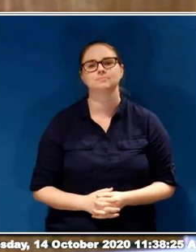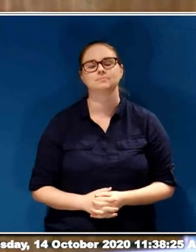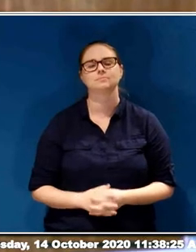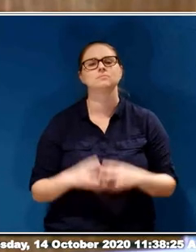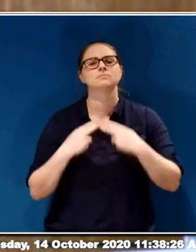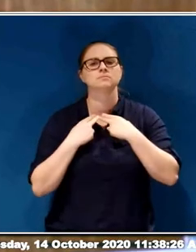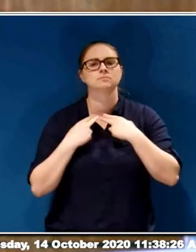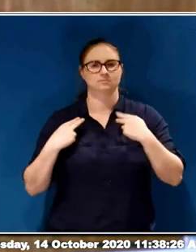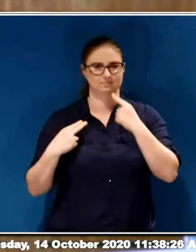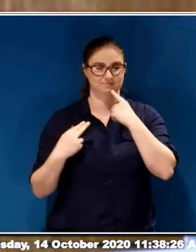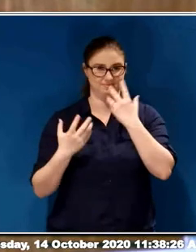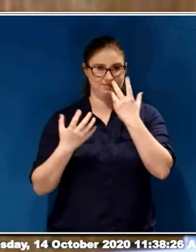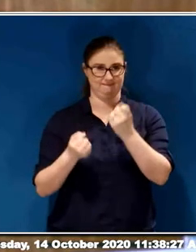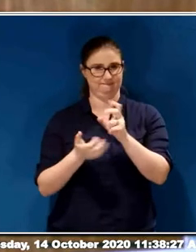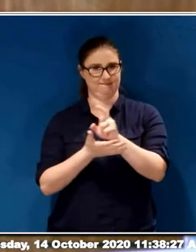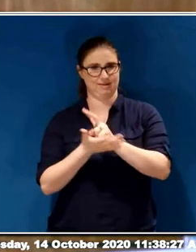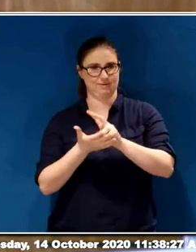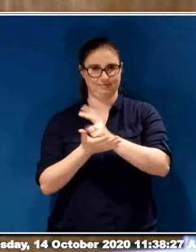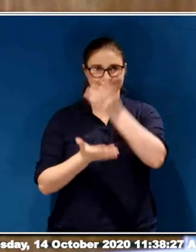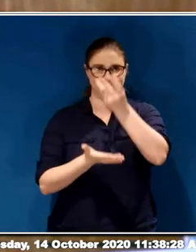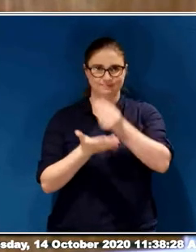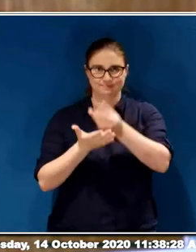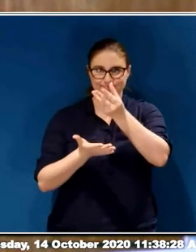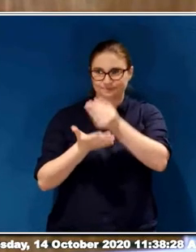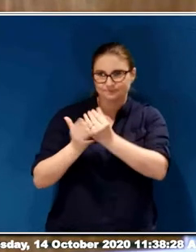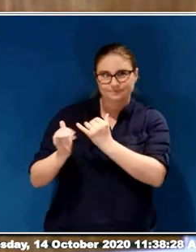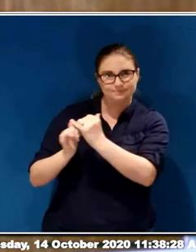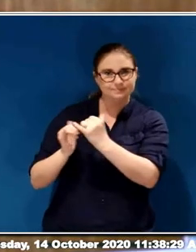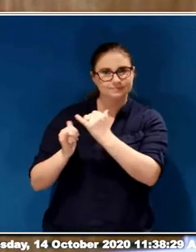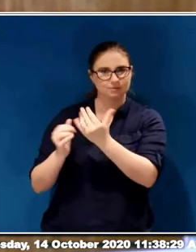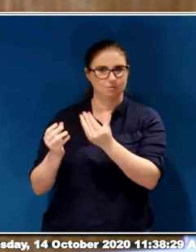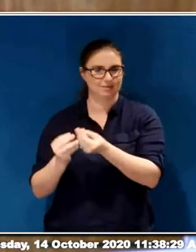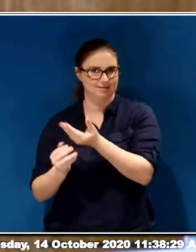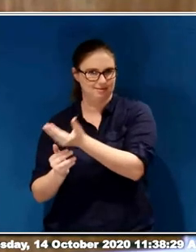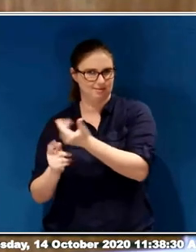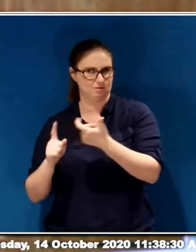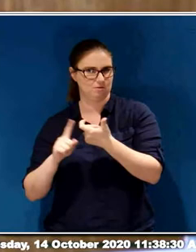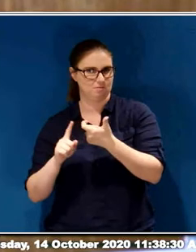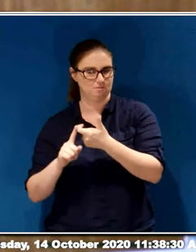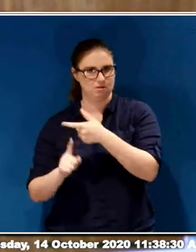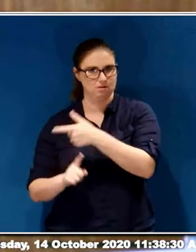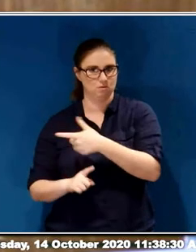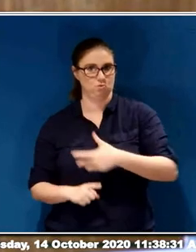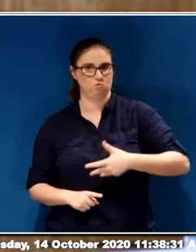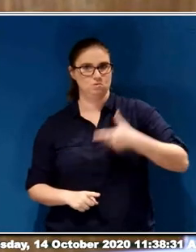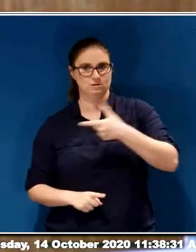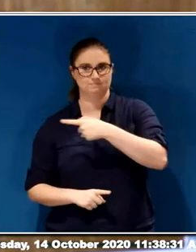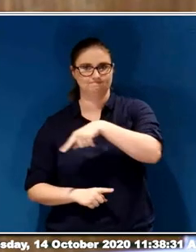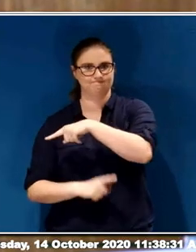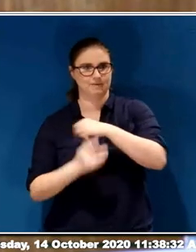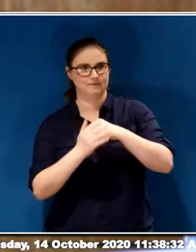his friends to think less of him on the basis that he got expelled. Technical team, this recording is